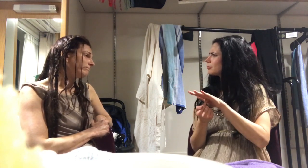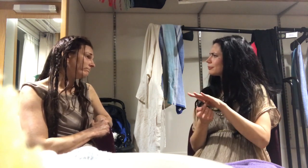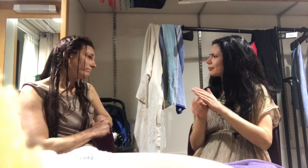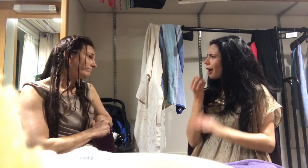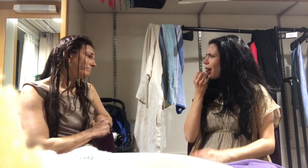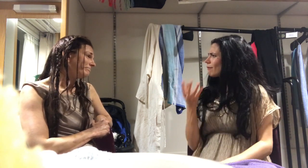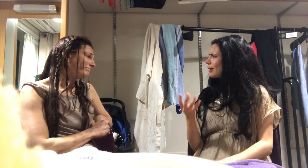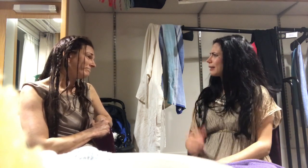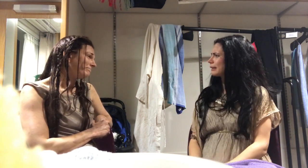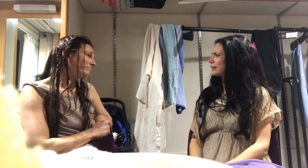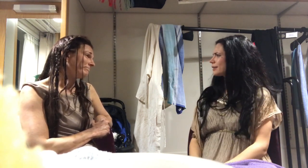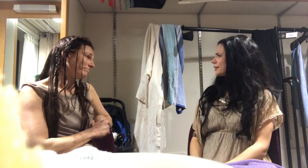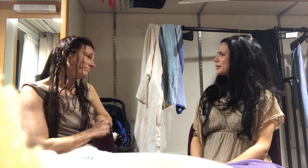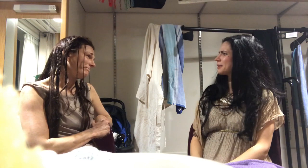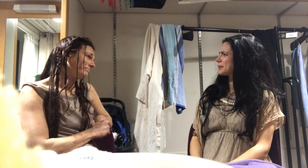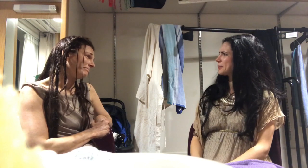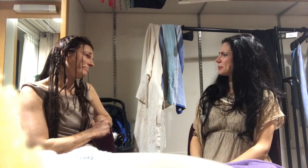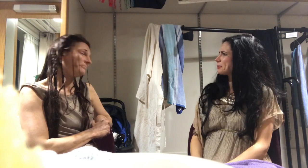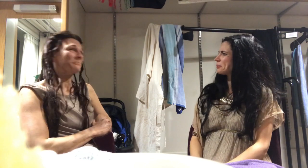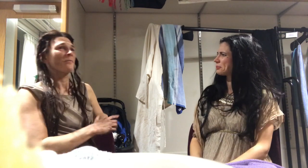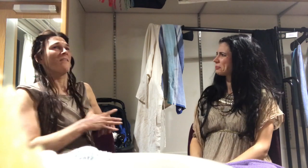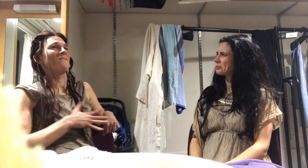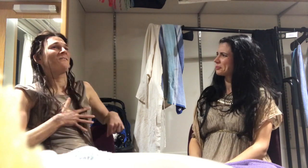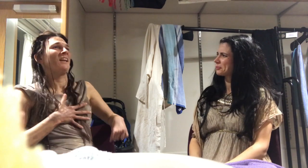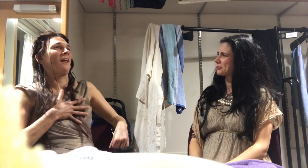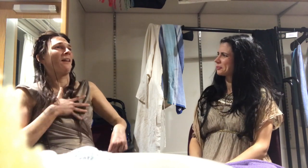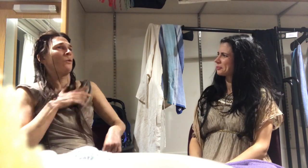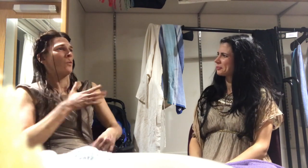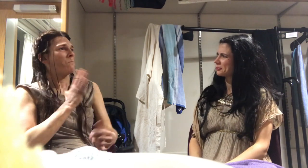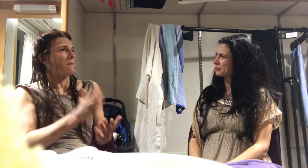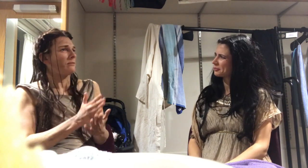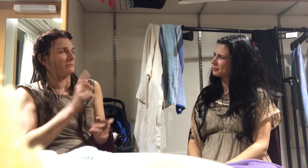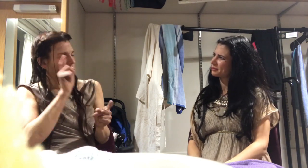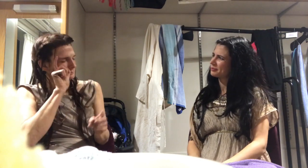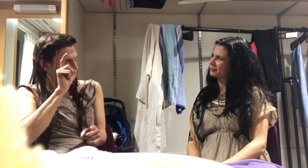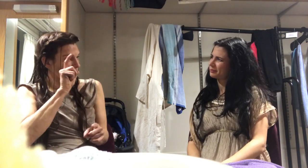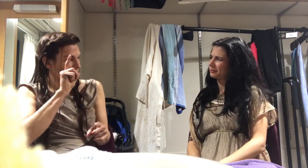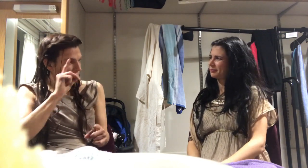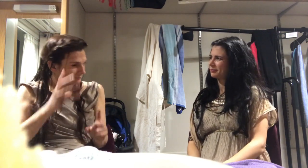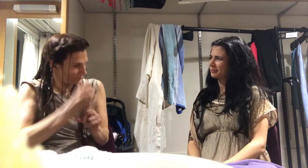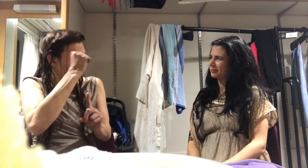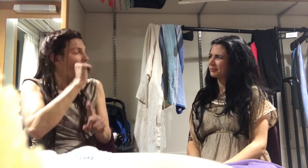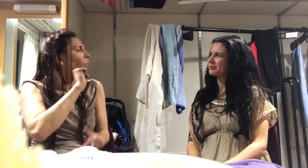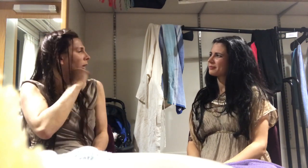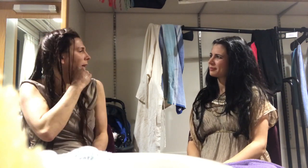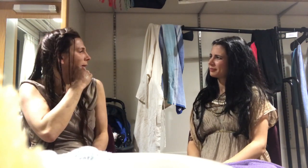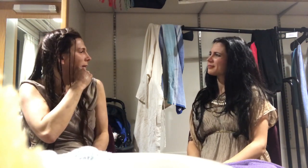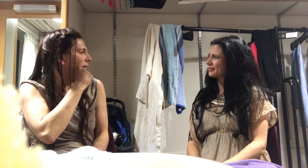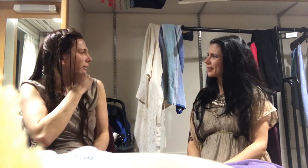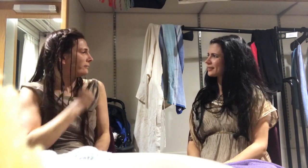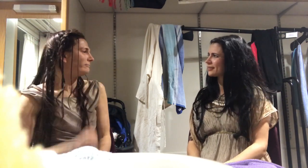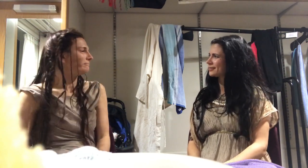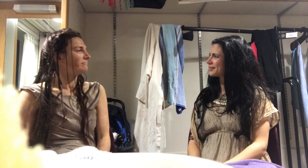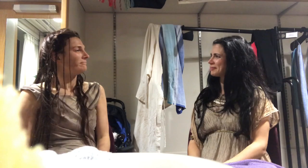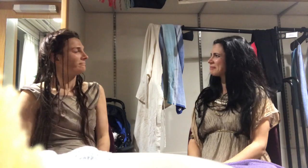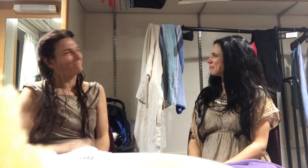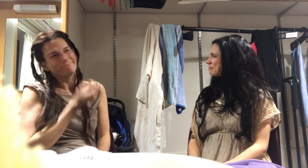It's lovely. If you feel strongly about something, and want to achieve it, you will. Yes!